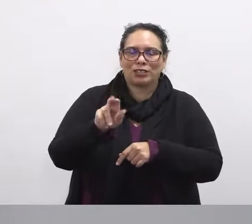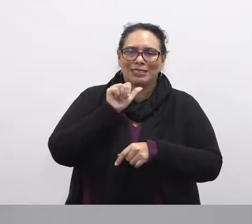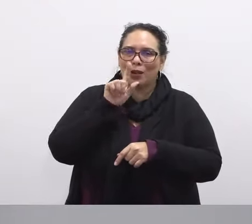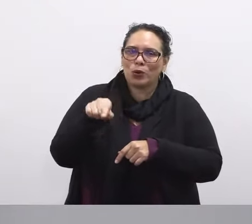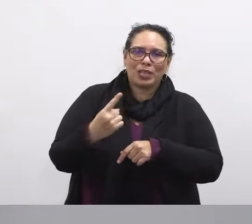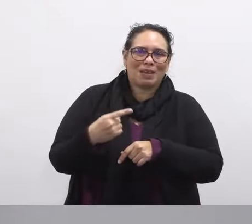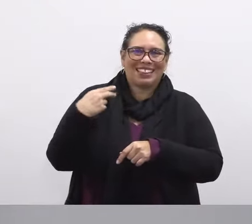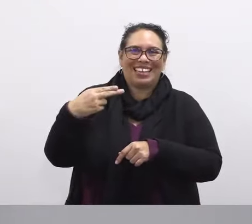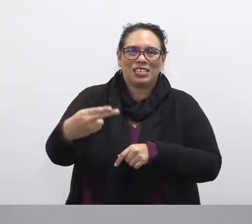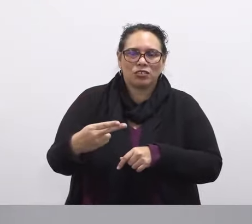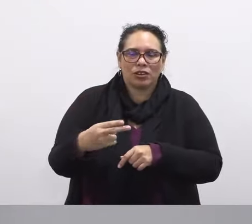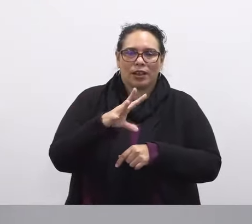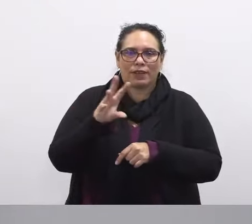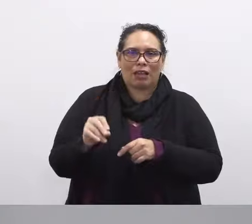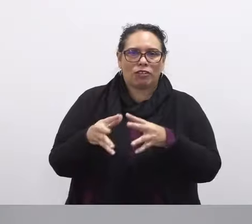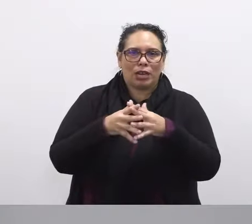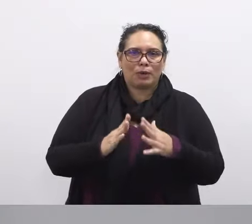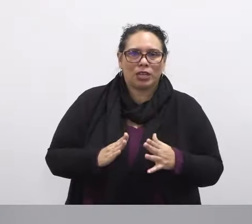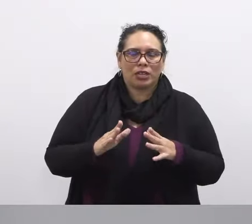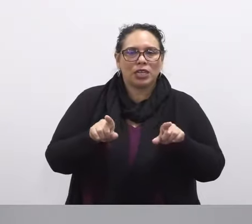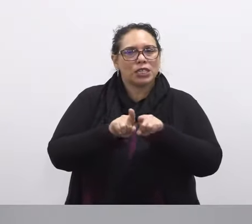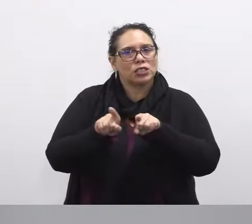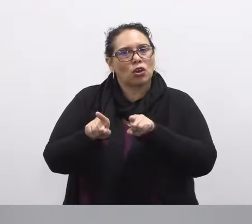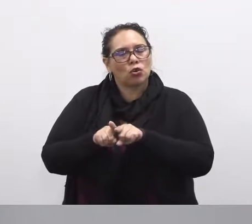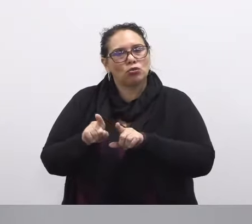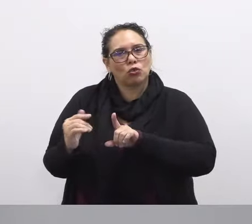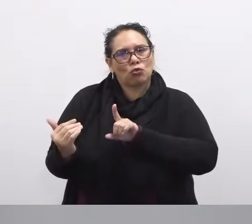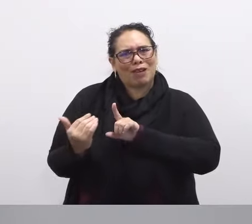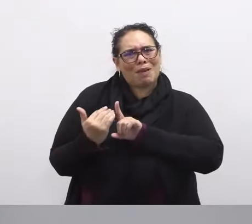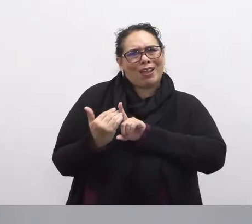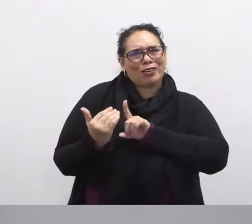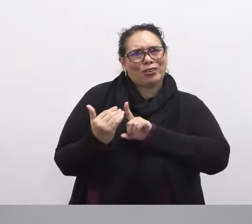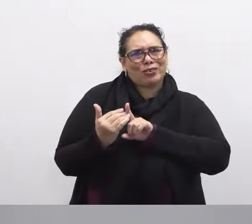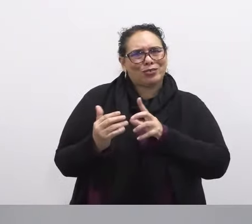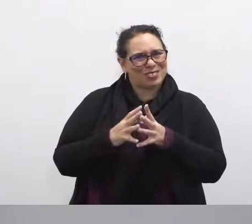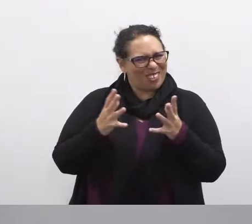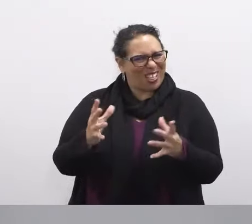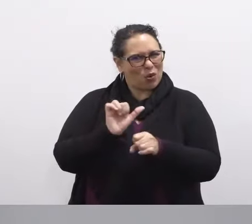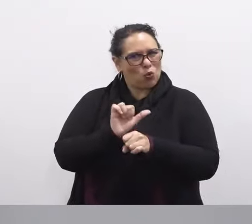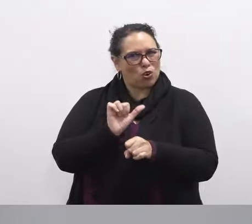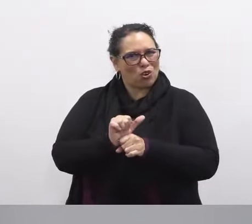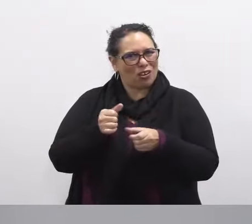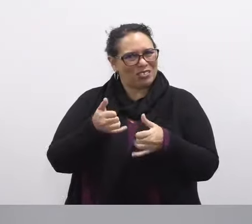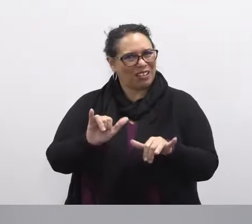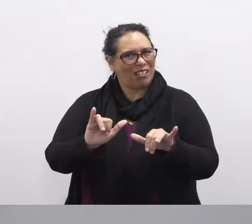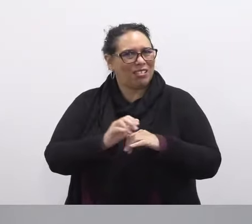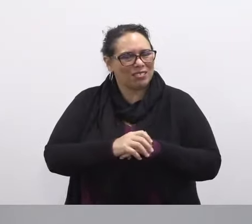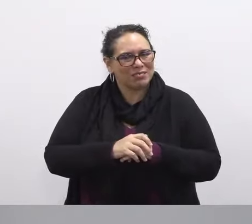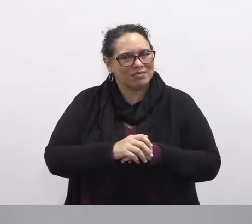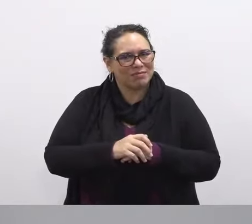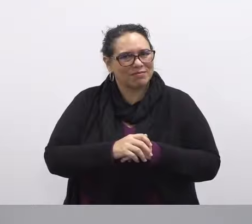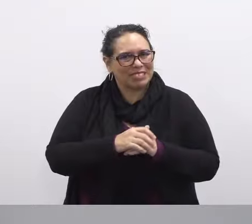it's also a reminder that we have a lot of work left to do every single one of us,